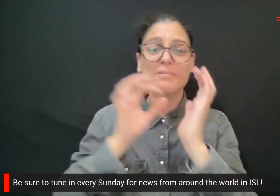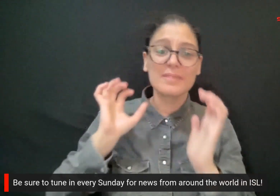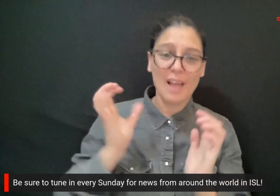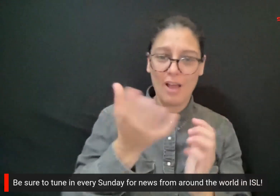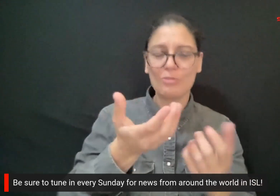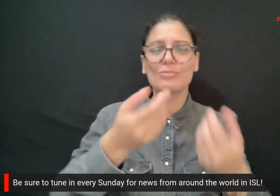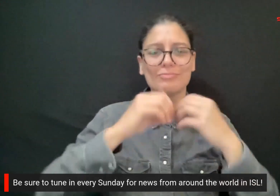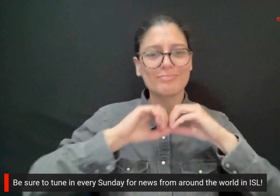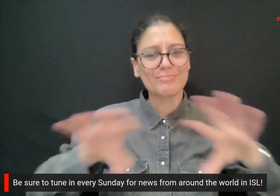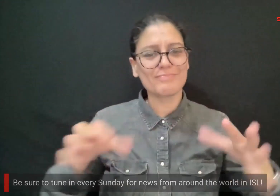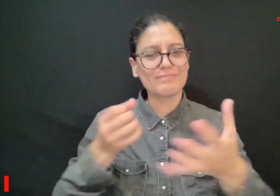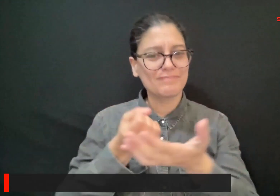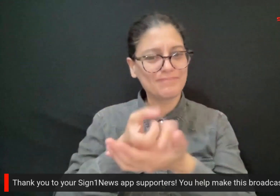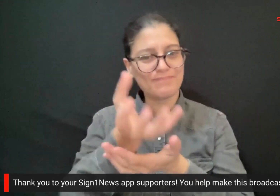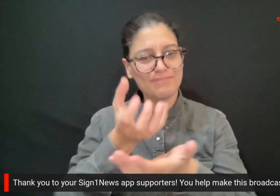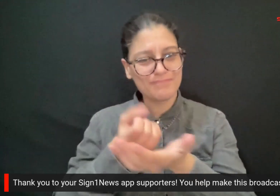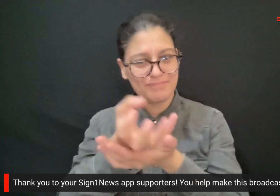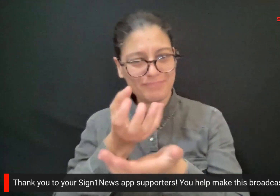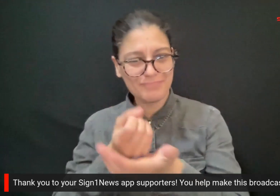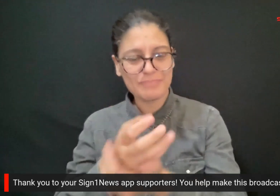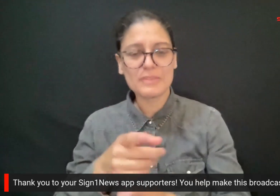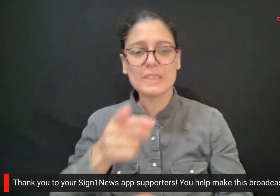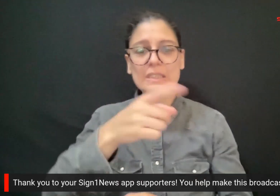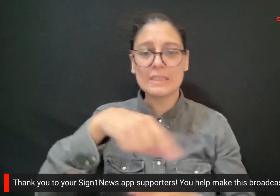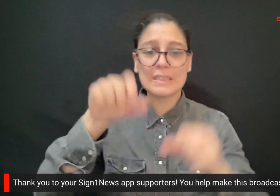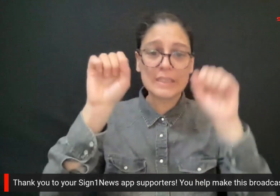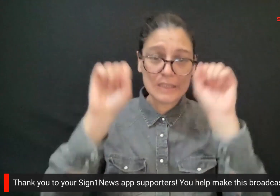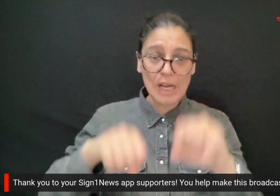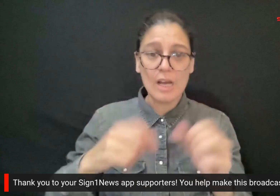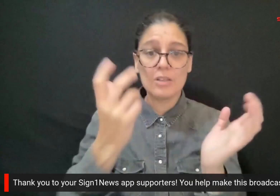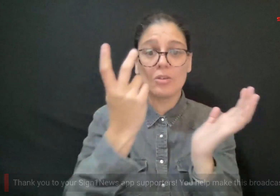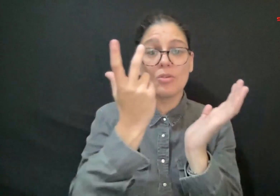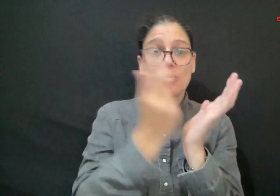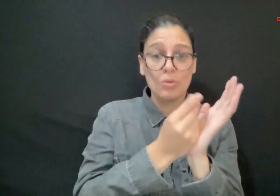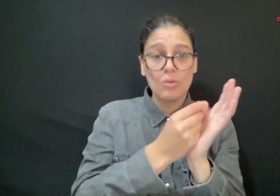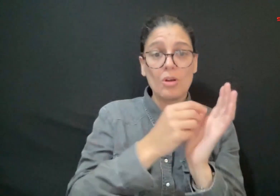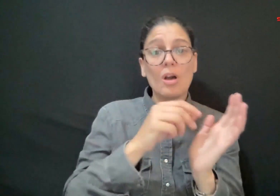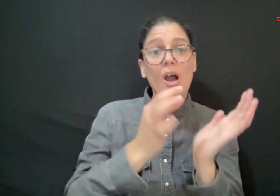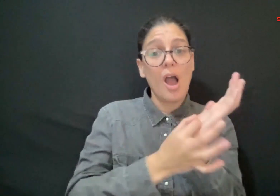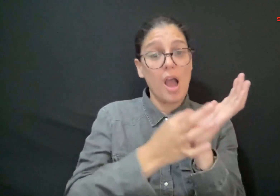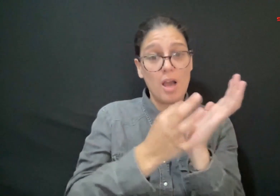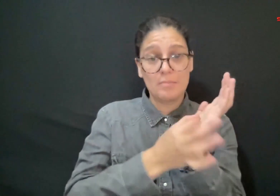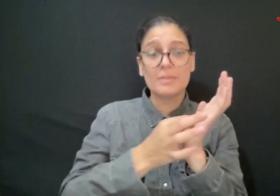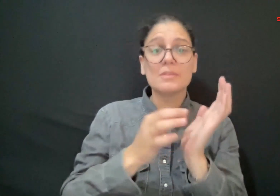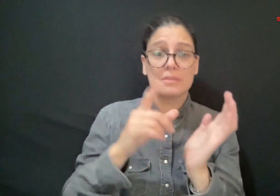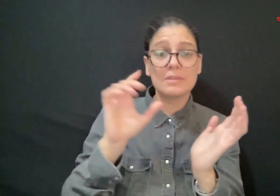this process happen you can download the Sign1News app by heading to the app store or Google